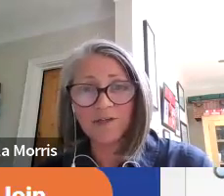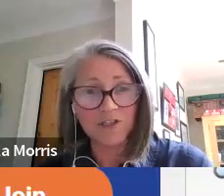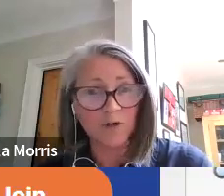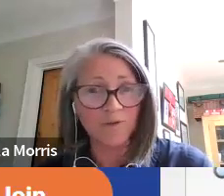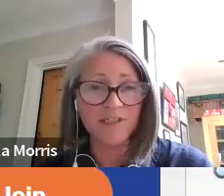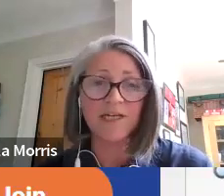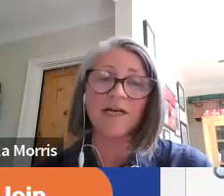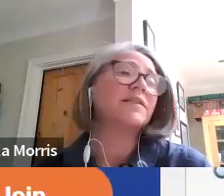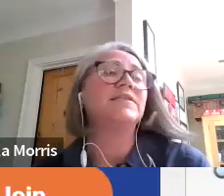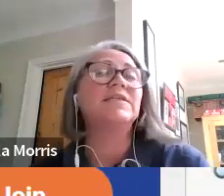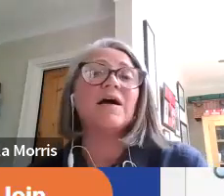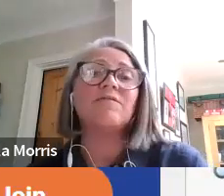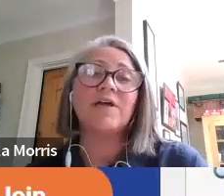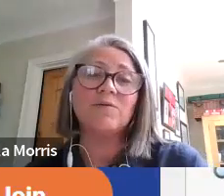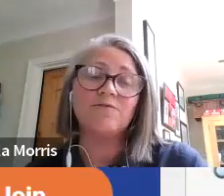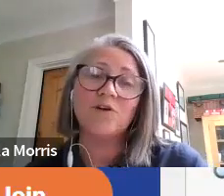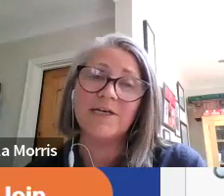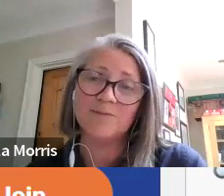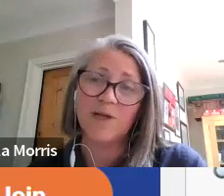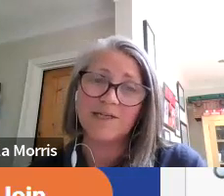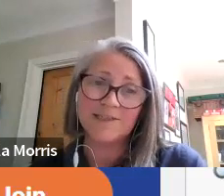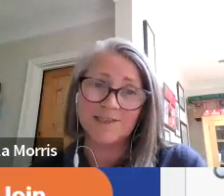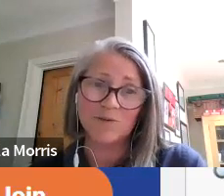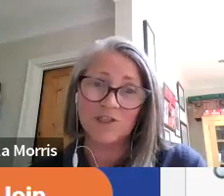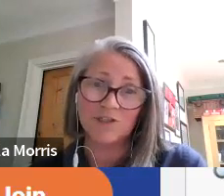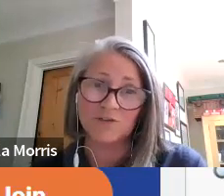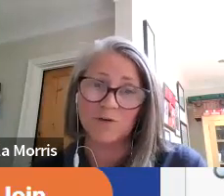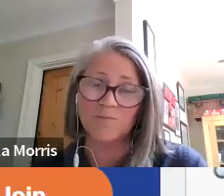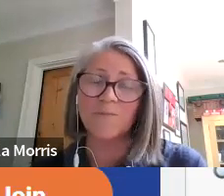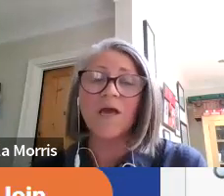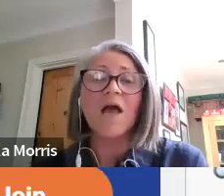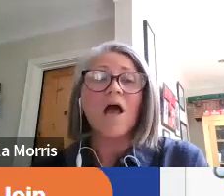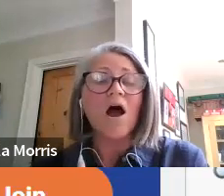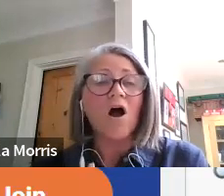interpreting and they didn't have anyone fully explaining the situation to them.